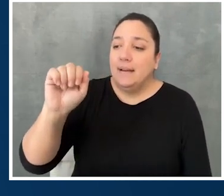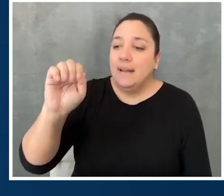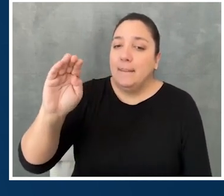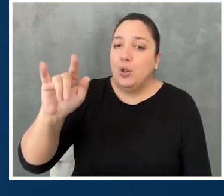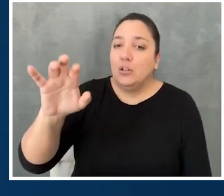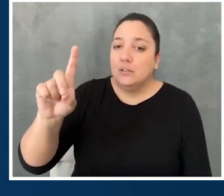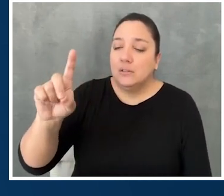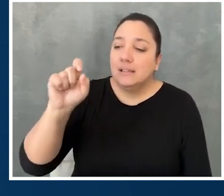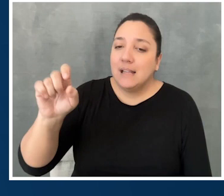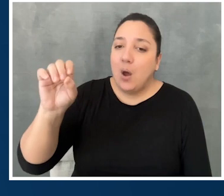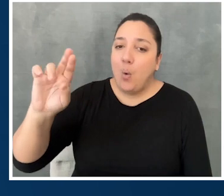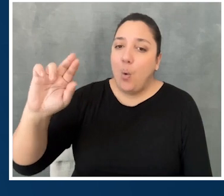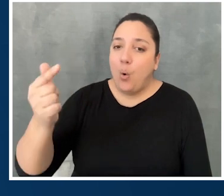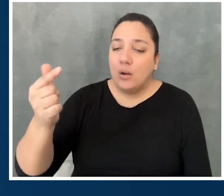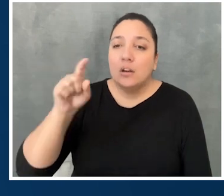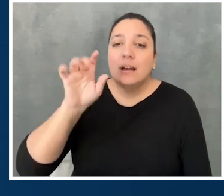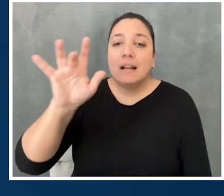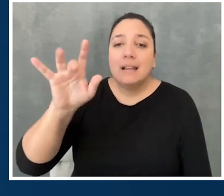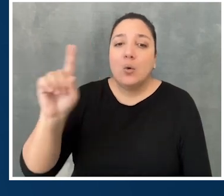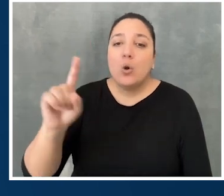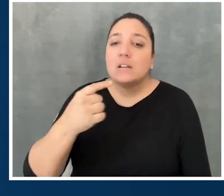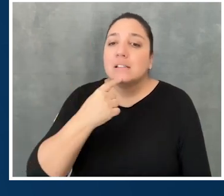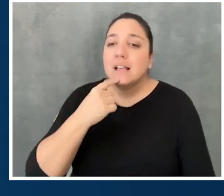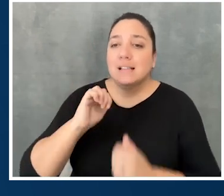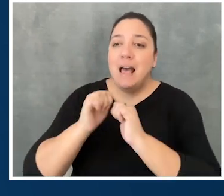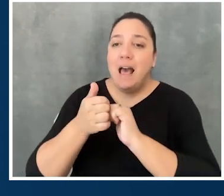and then click on U.S. Alliance